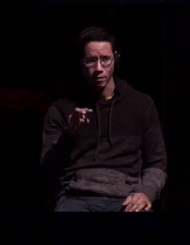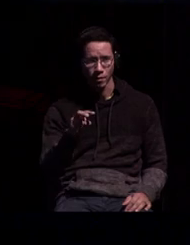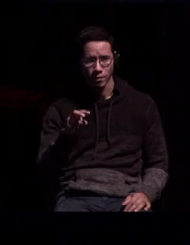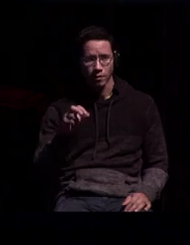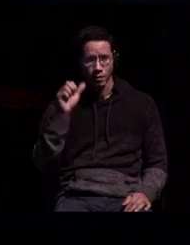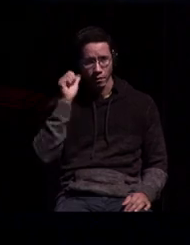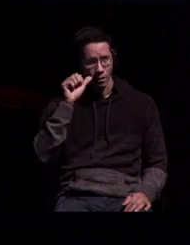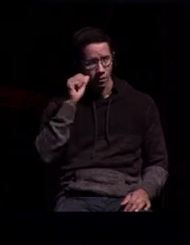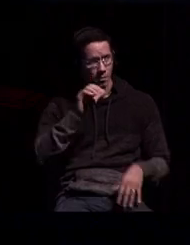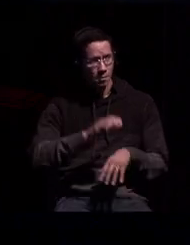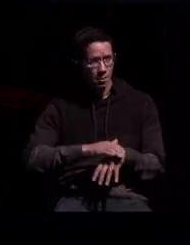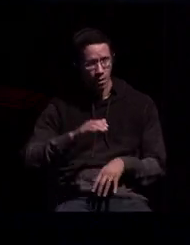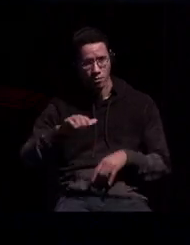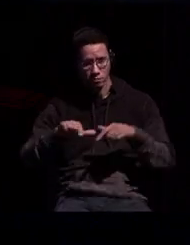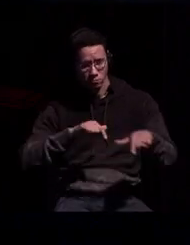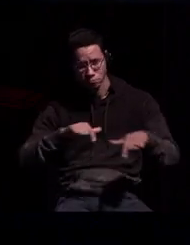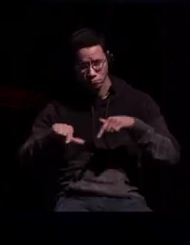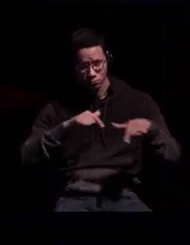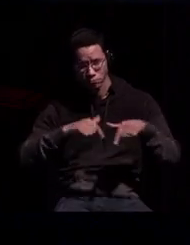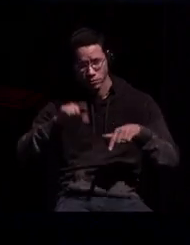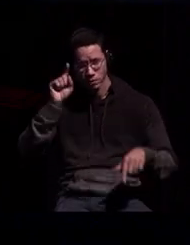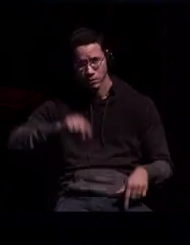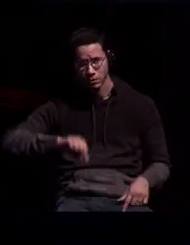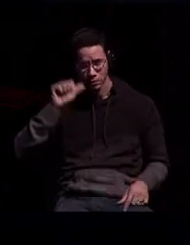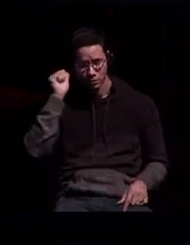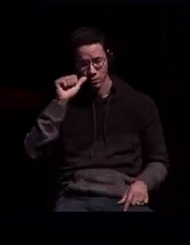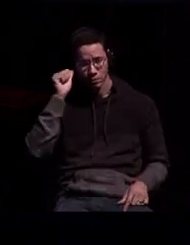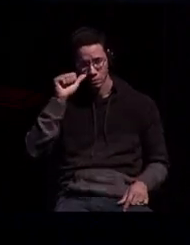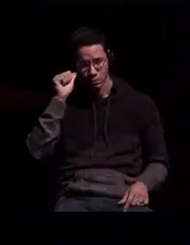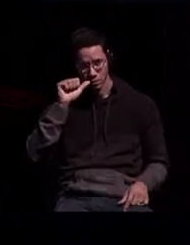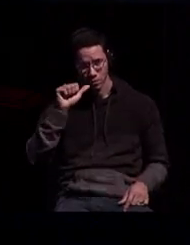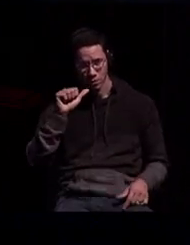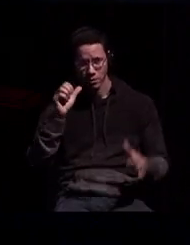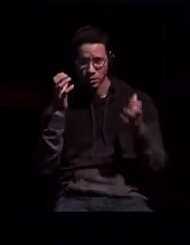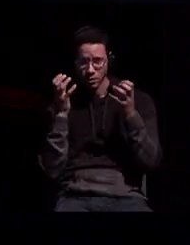we also want to assimilate the idea that tourism